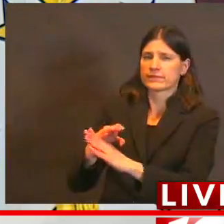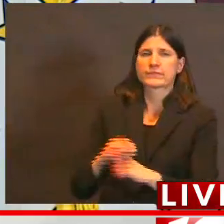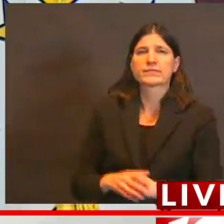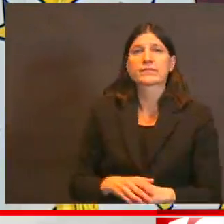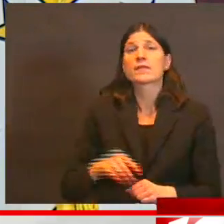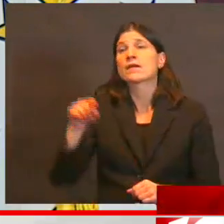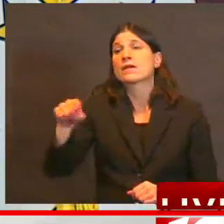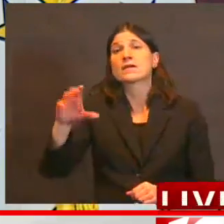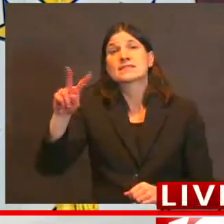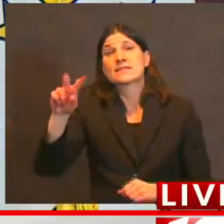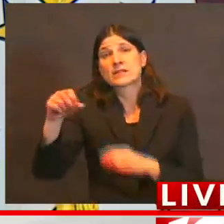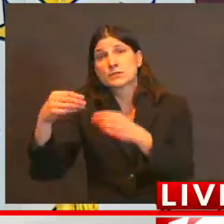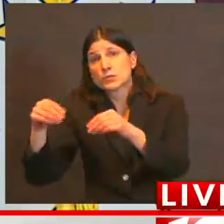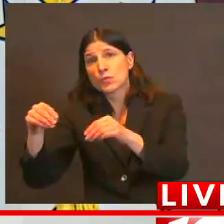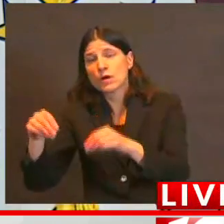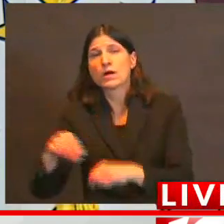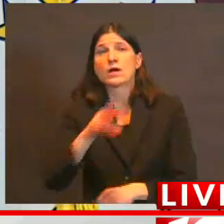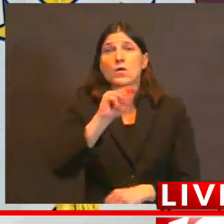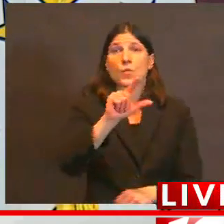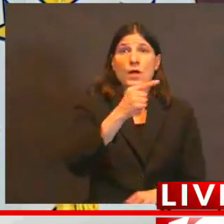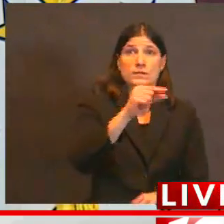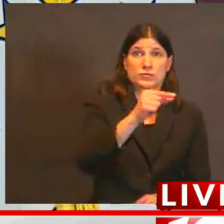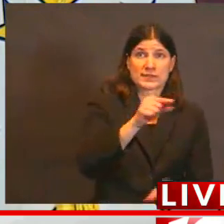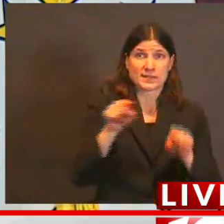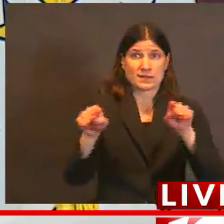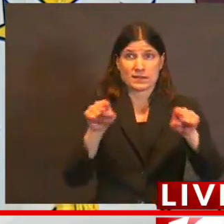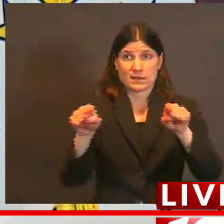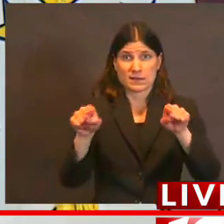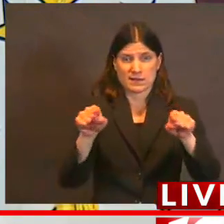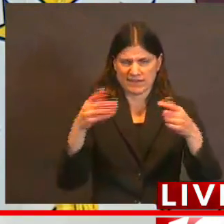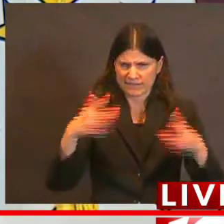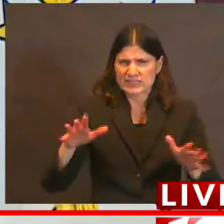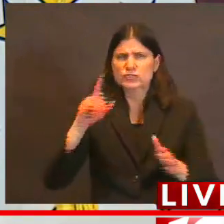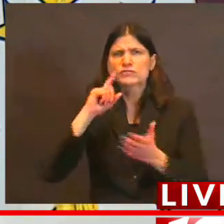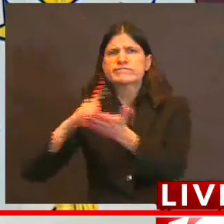VACCINATION AT LEAST ONE TIME. WE WILL BE DOING THEY THE